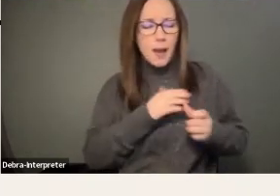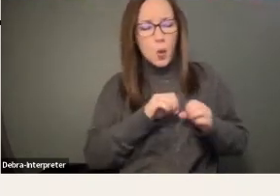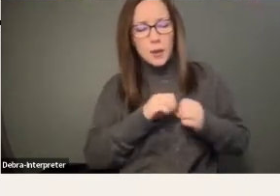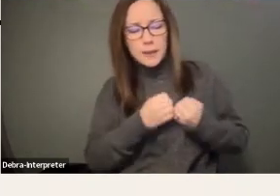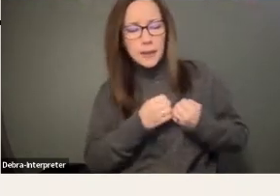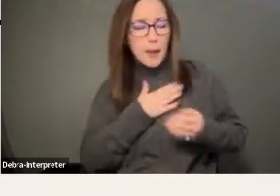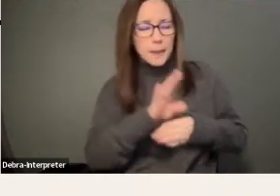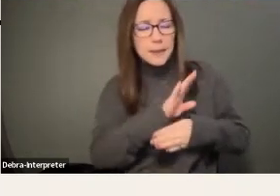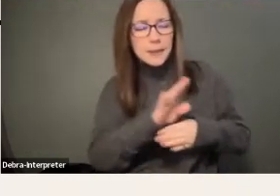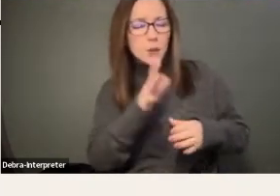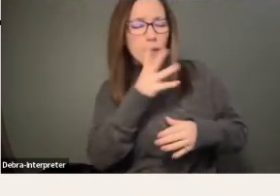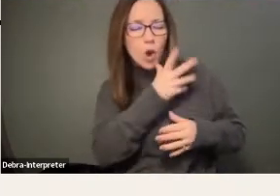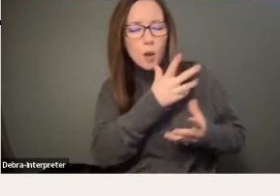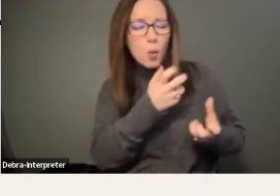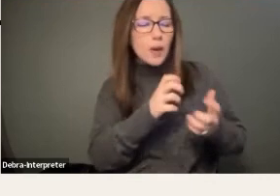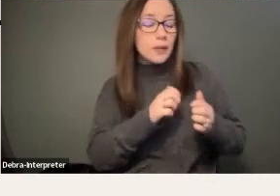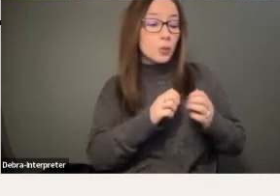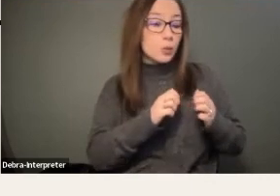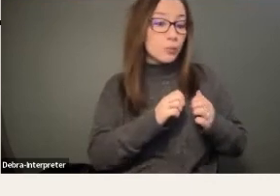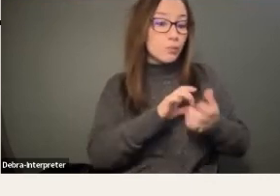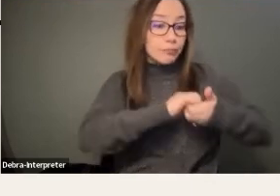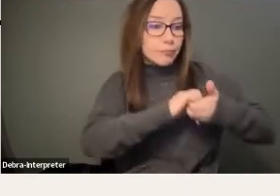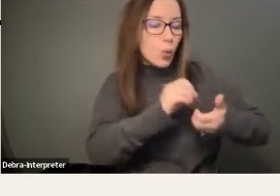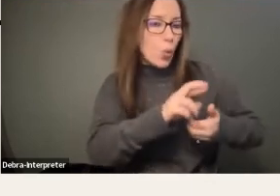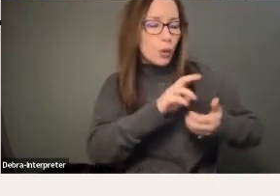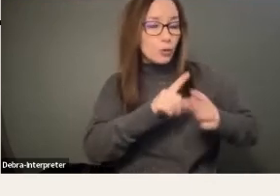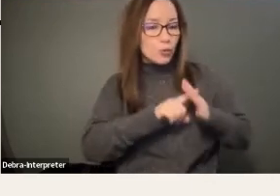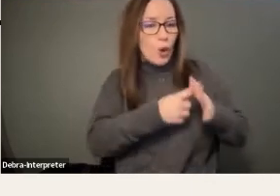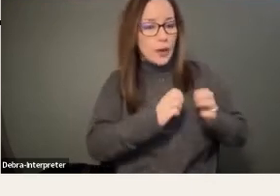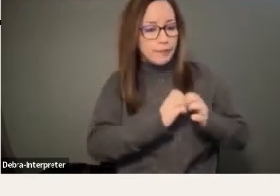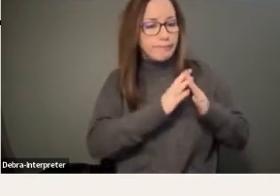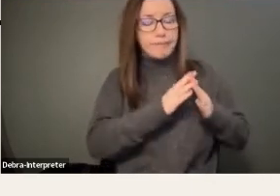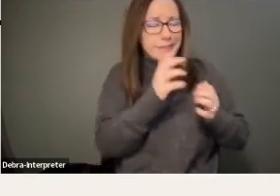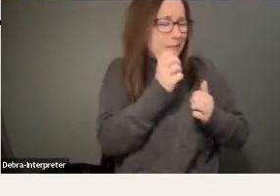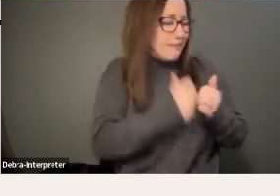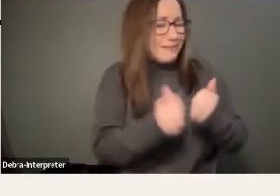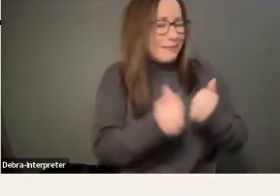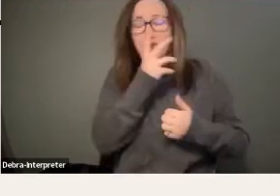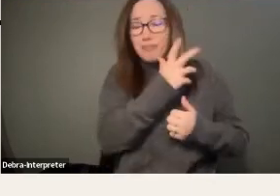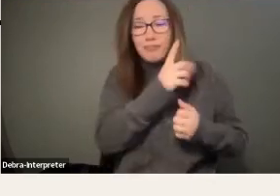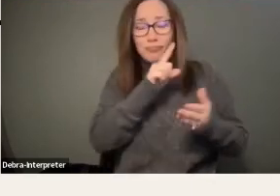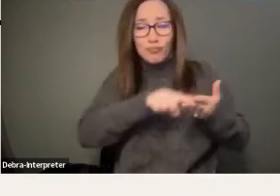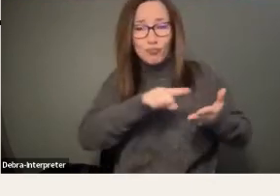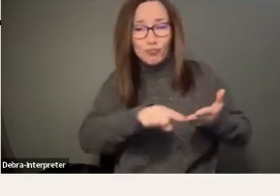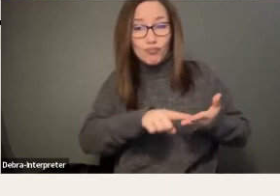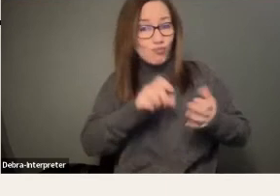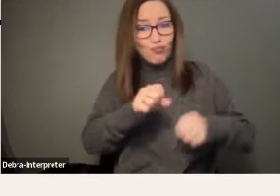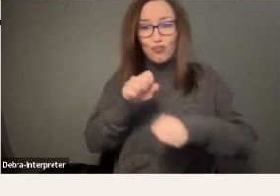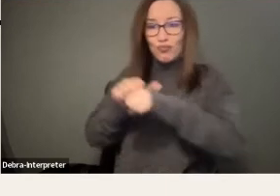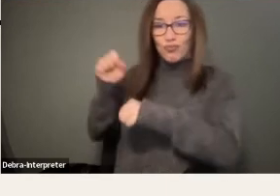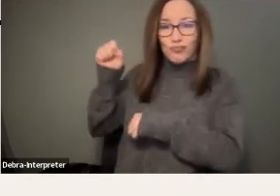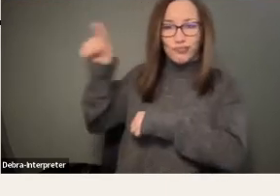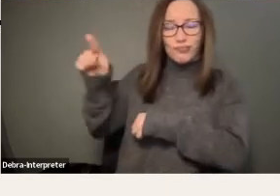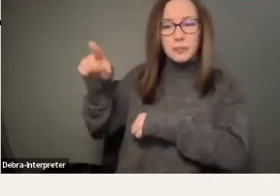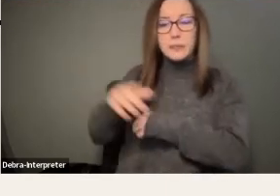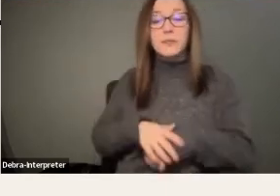to do with your organization or with a farm you are